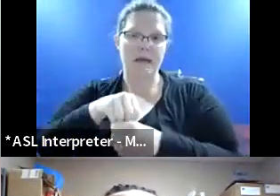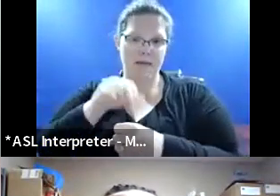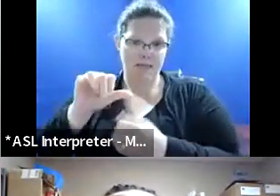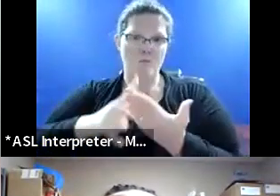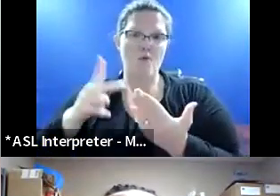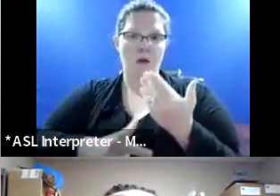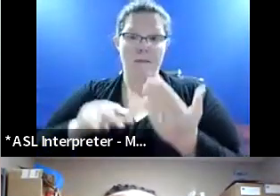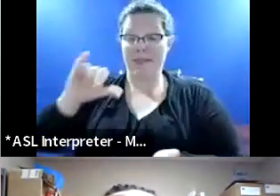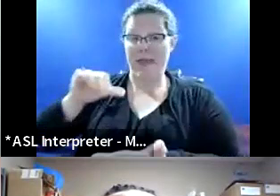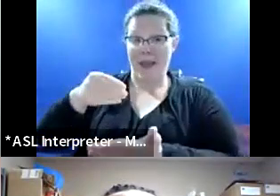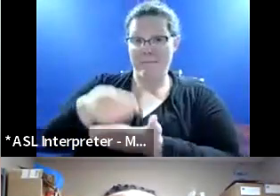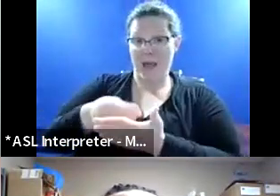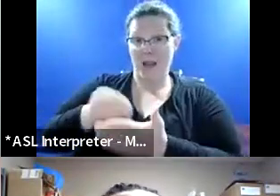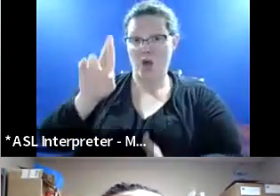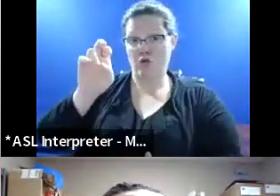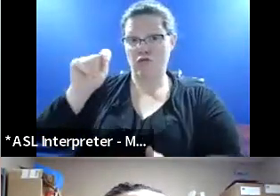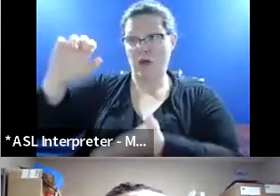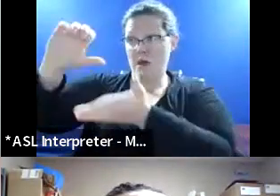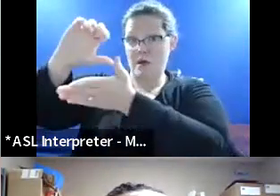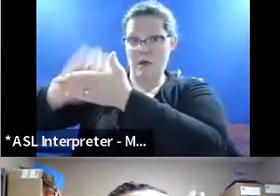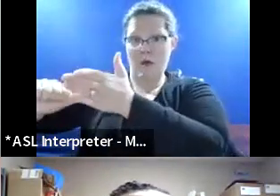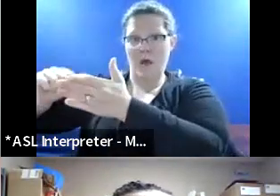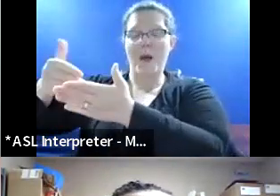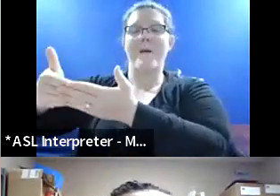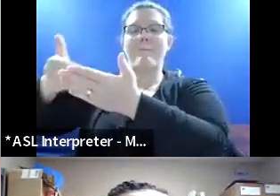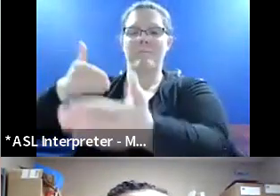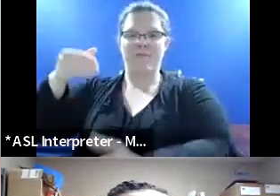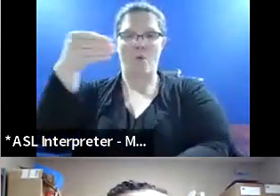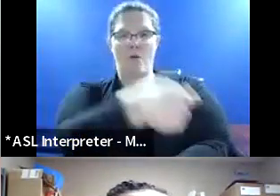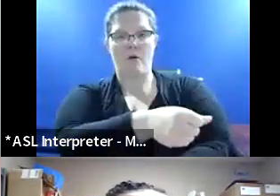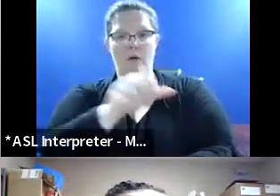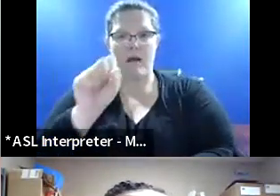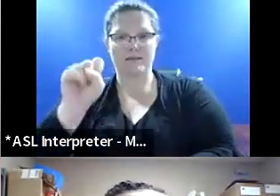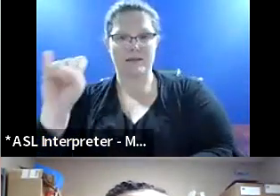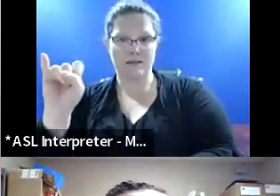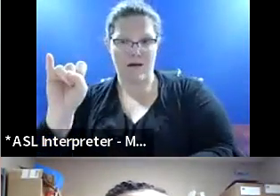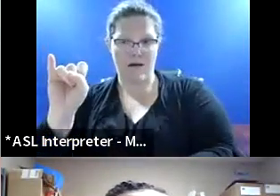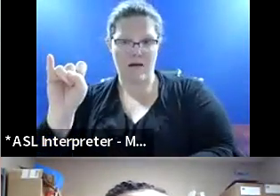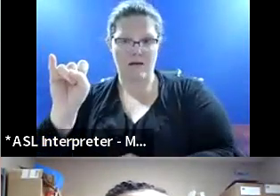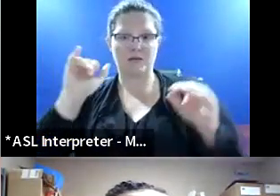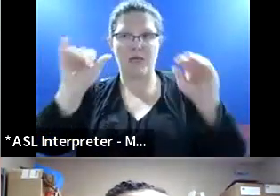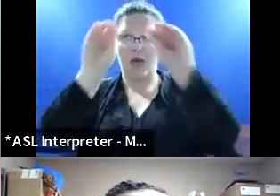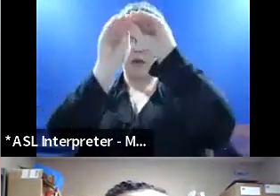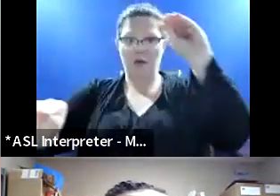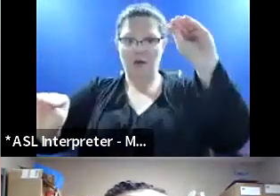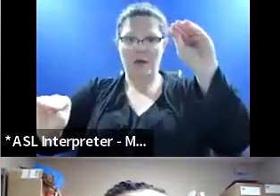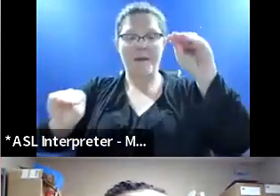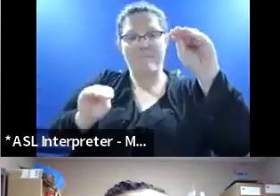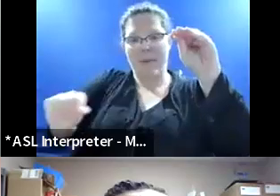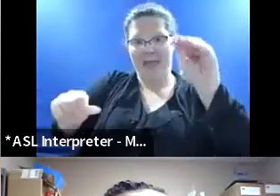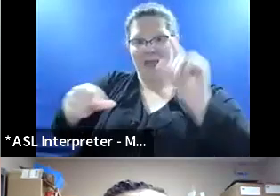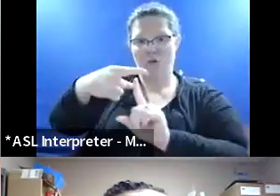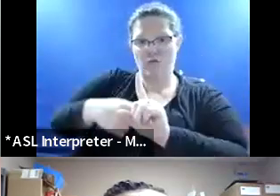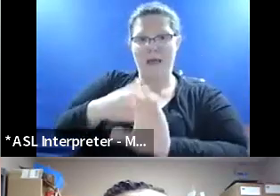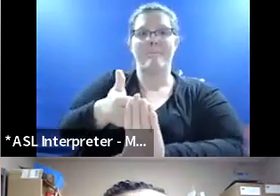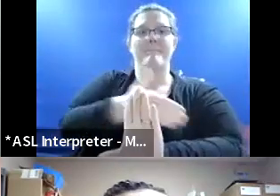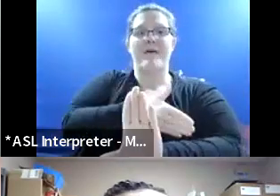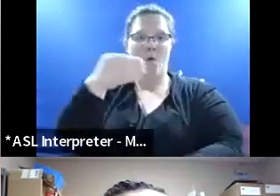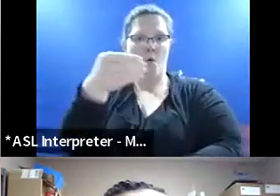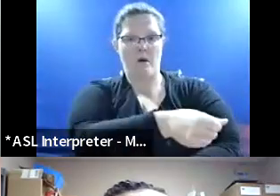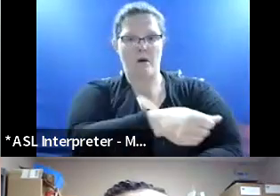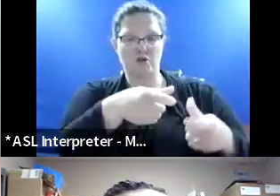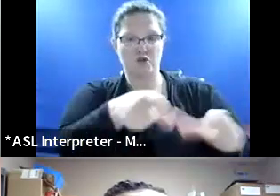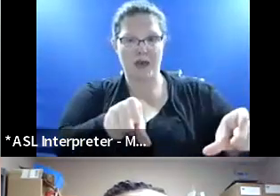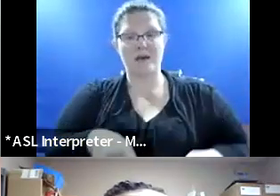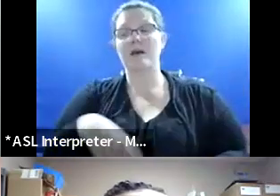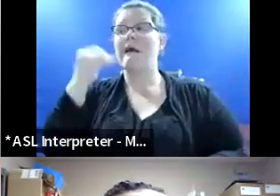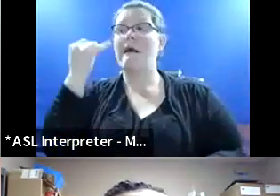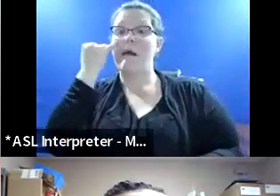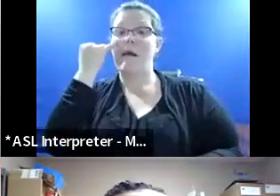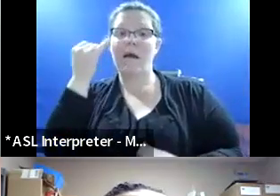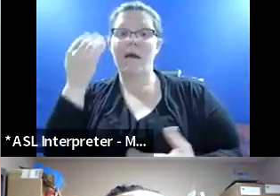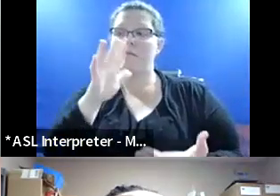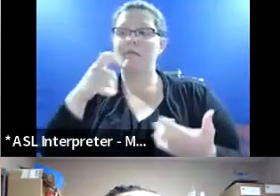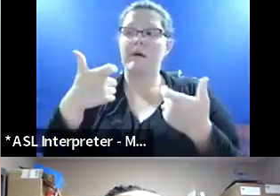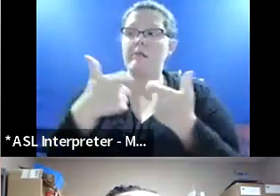IT COMPLETELY SEPARATE S THAT FROM THE SECTION 8 PROTOCOL WHICH ANYONE CAN APPLY TO. IN THIS SITUATION YOU HAVE TO HAVE SSI OR SSDI IN ORDER TO GO ONTO THIS TARGETED UNIT PROGRAM AND THE RENT IS USUALLY 25% OF WHATEVER THE SSI PAYMENTS ARE AS LONG AS THAT INDIVIDUAL IS RECEIVING THE SSI PAYMENT OF OVER 300 DOLLARS.